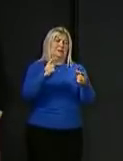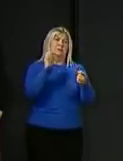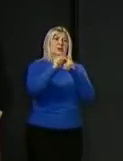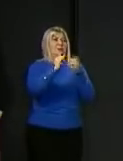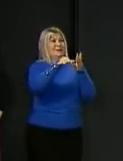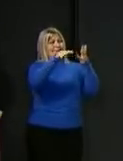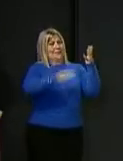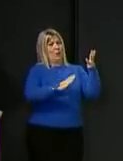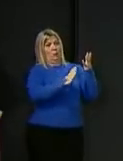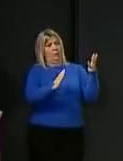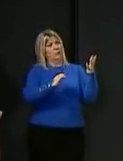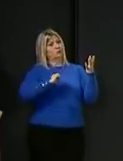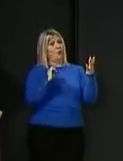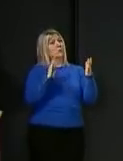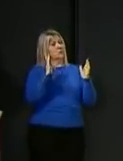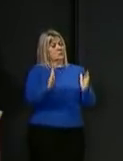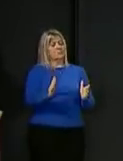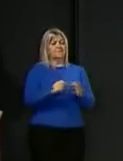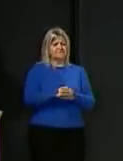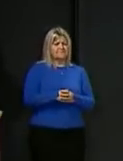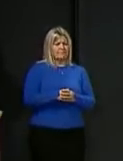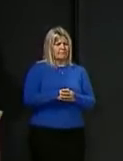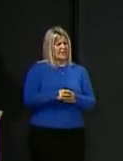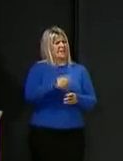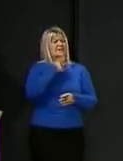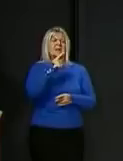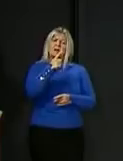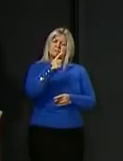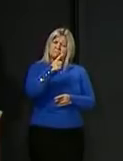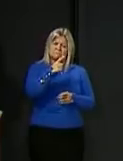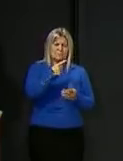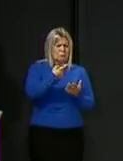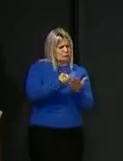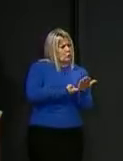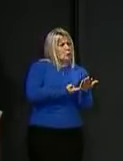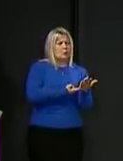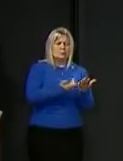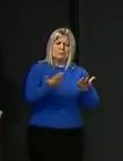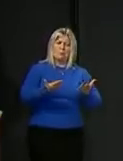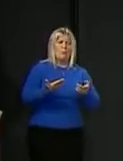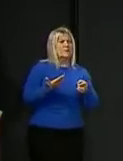Now, they say that the current rules will mean that if they don't get something else to do,